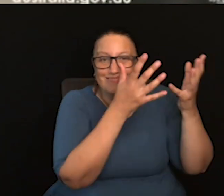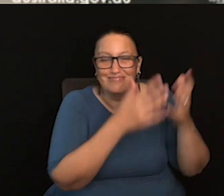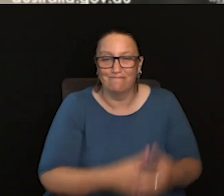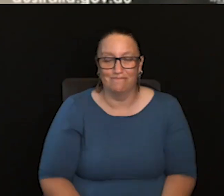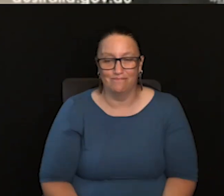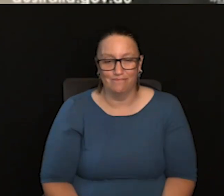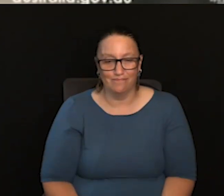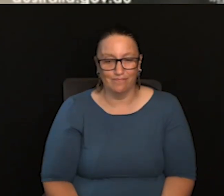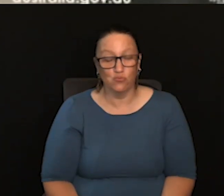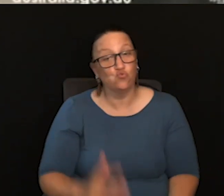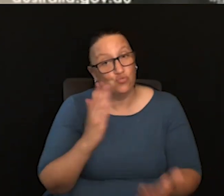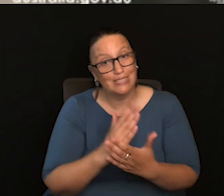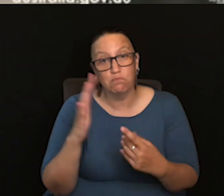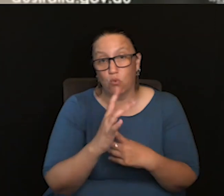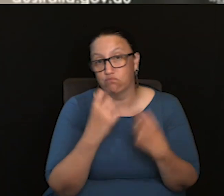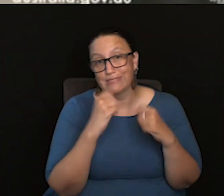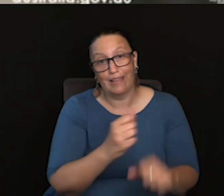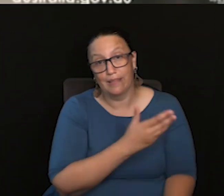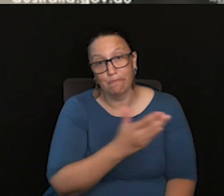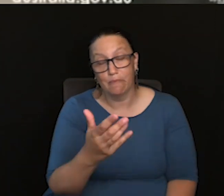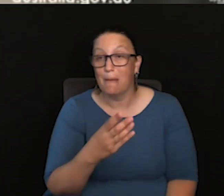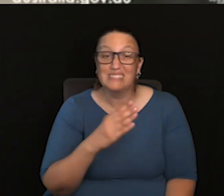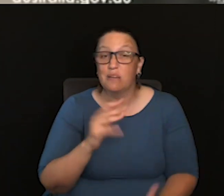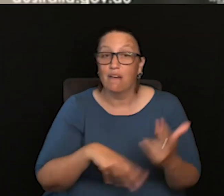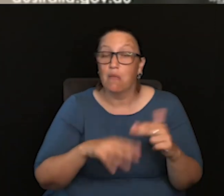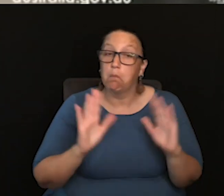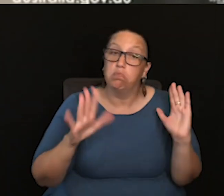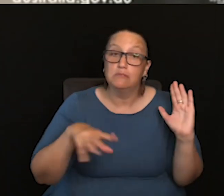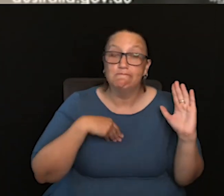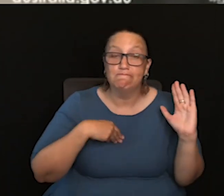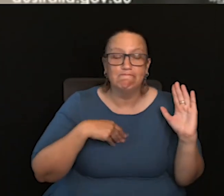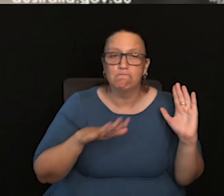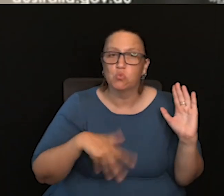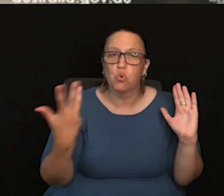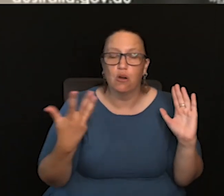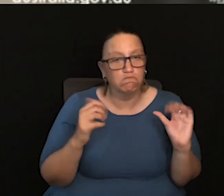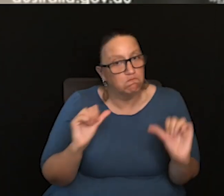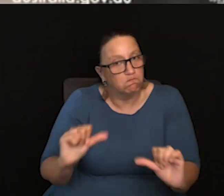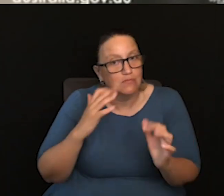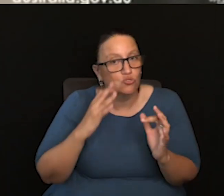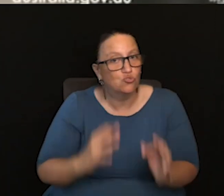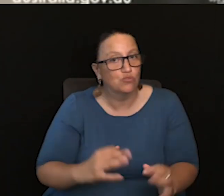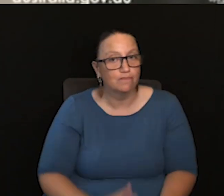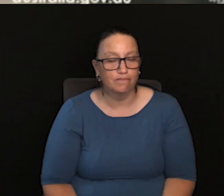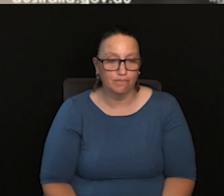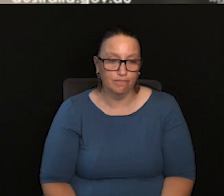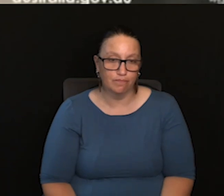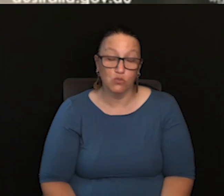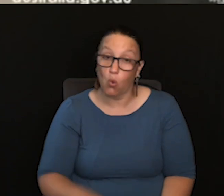going back, and back, and back, and he will continue that program. We were discussing this last week